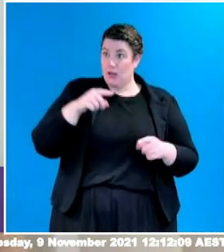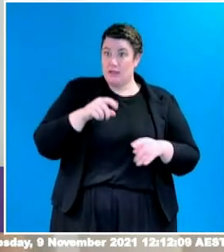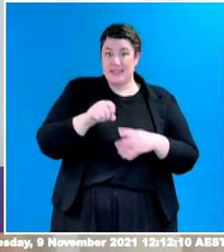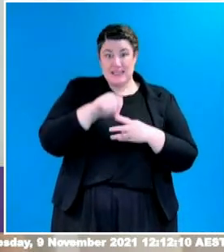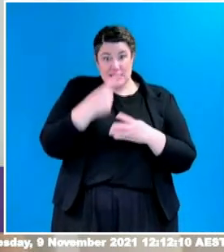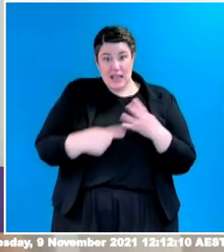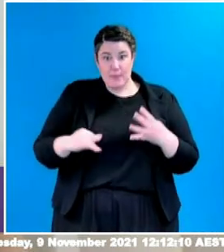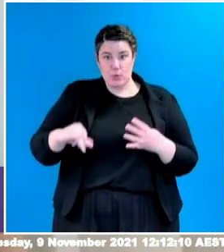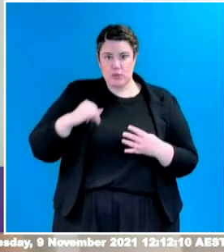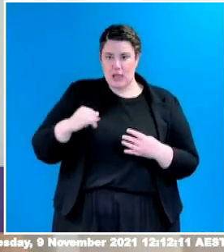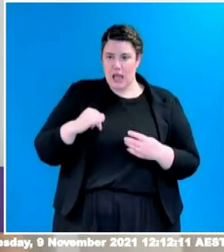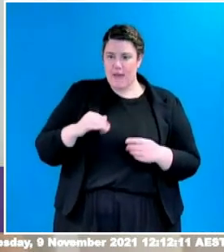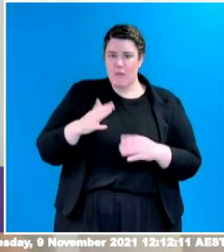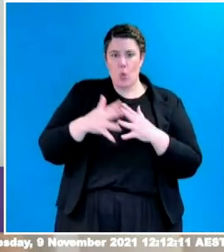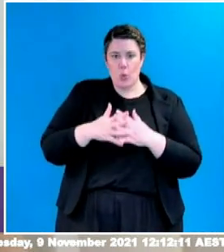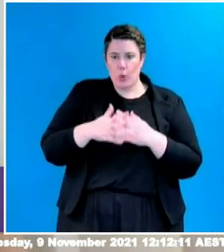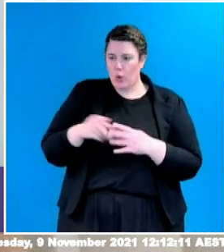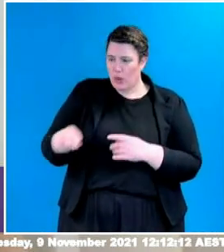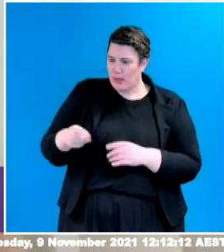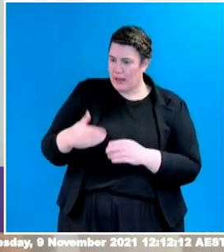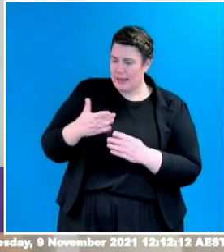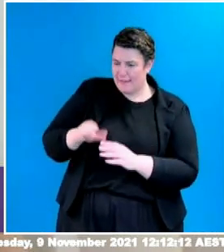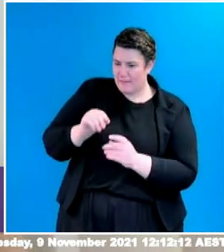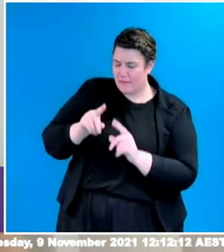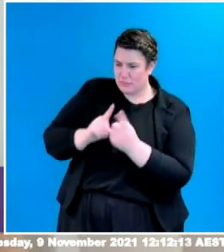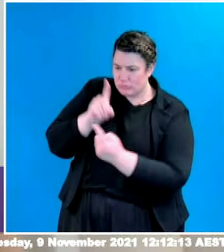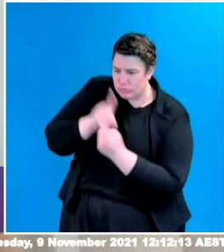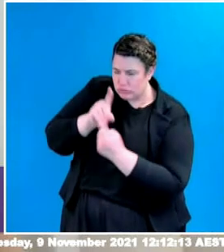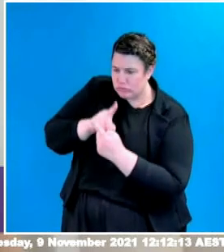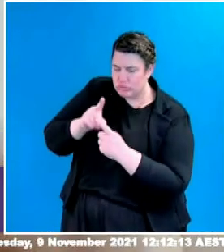might be targeted for fast-track or senior opportunities.